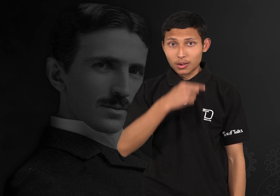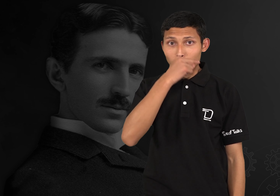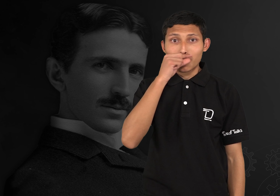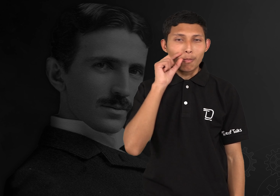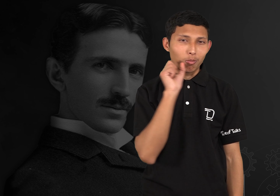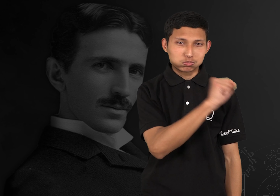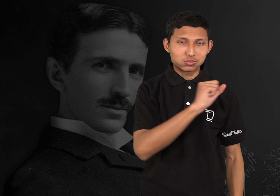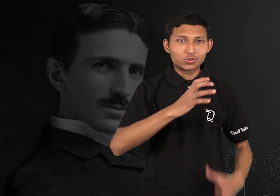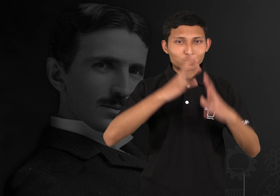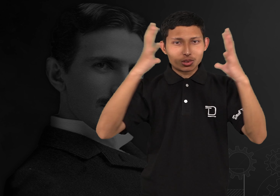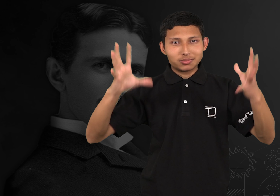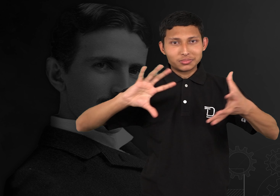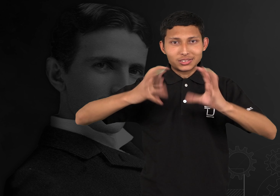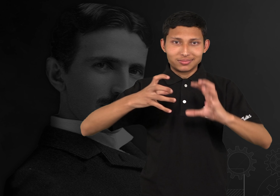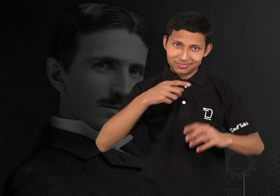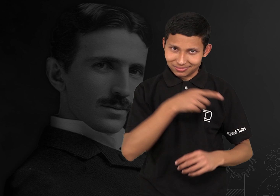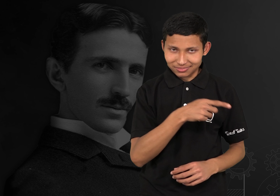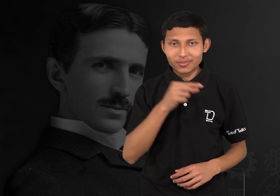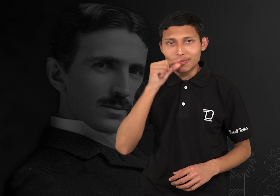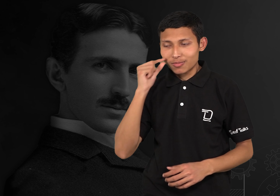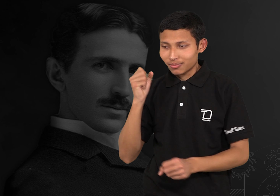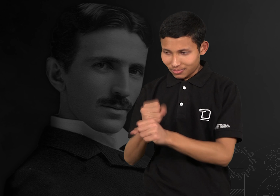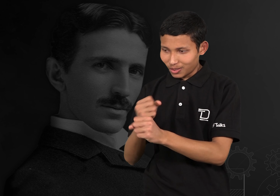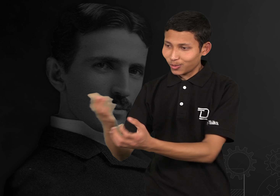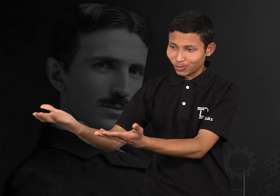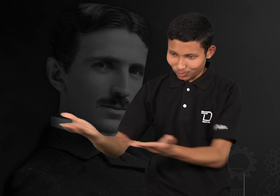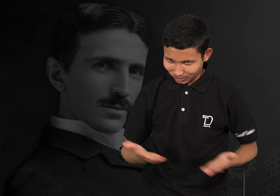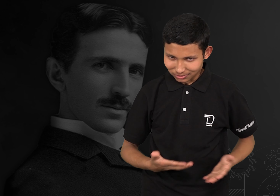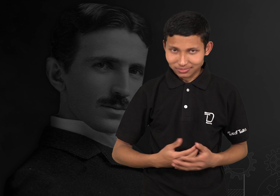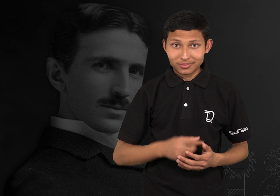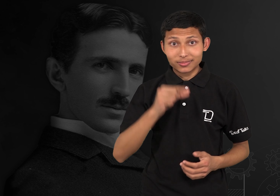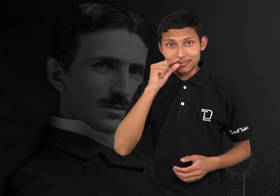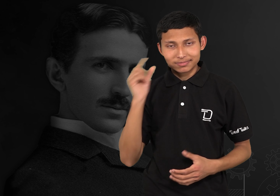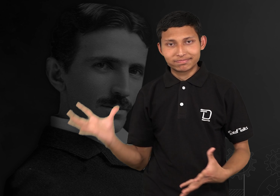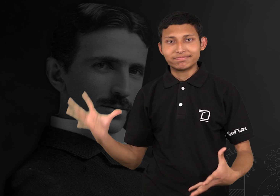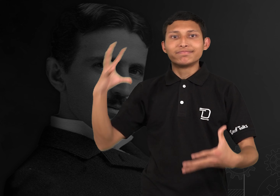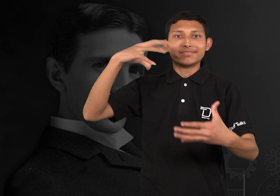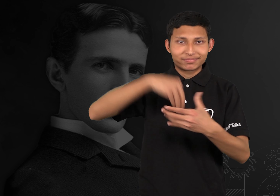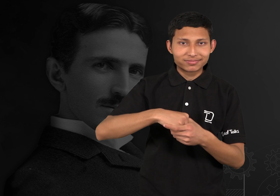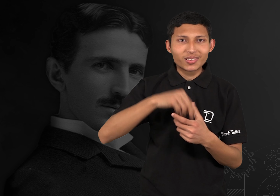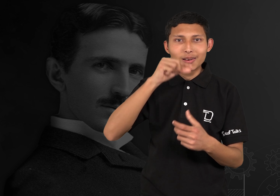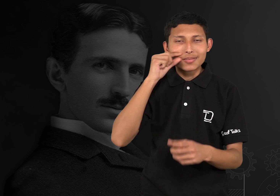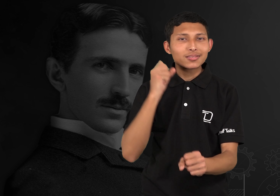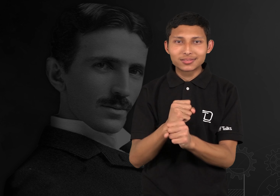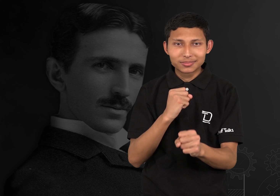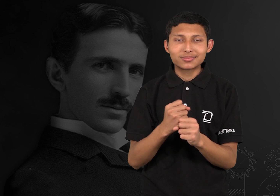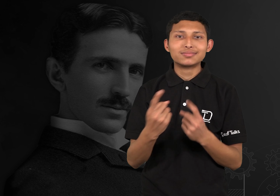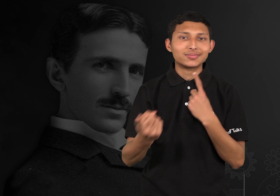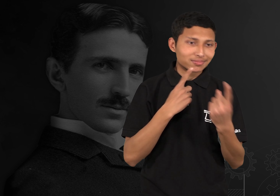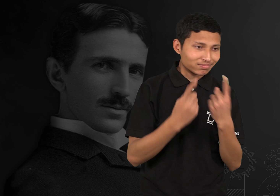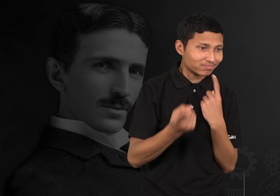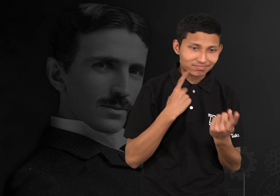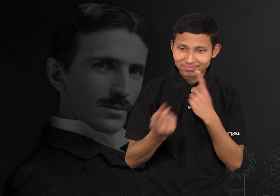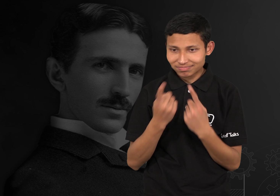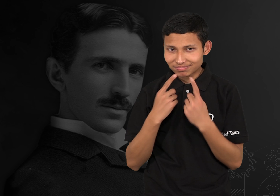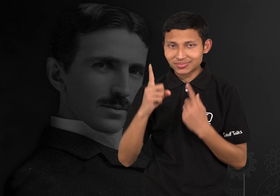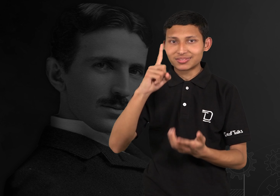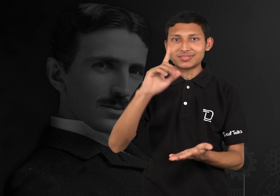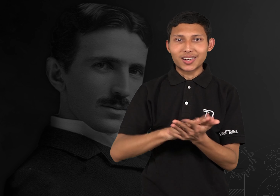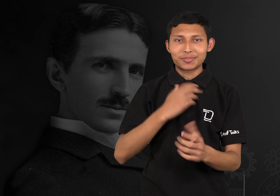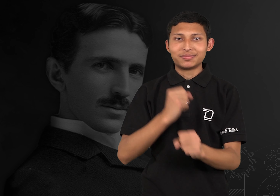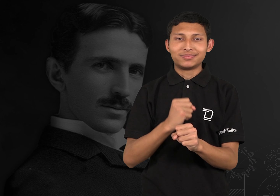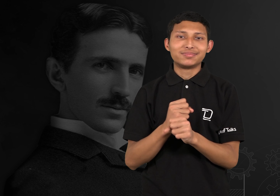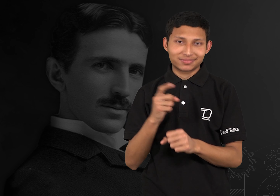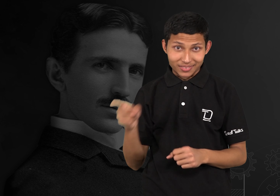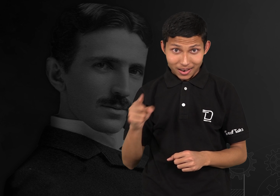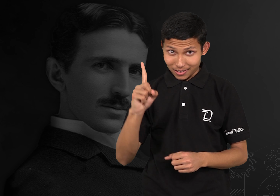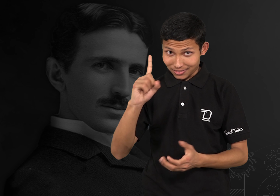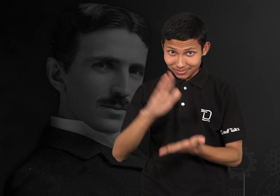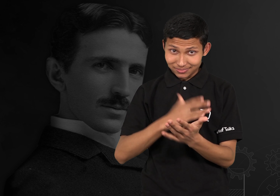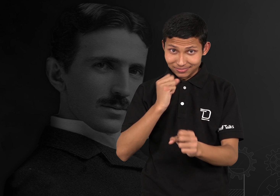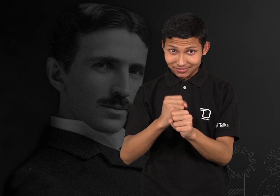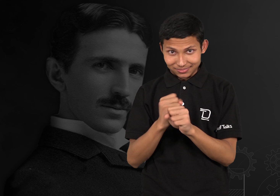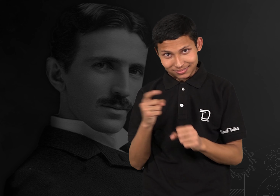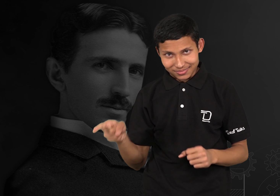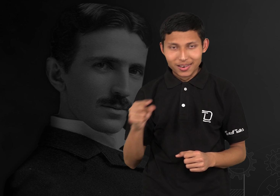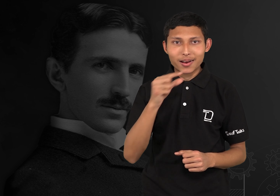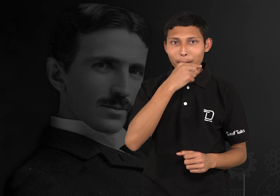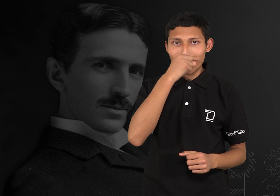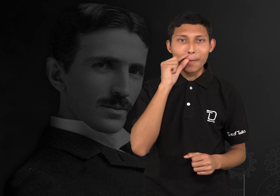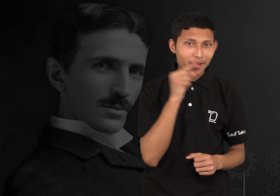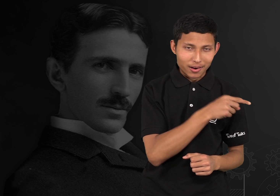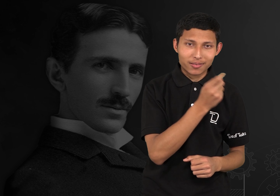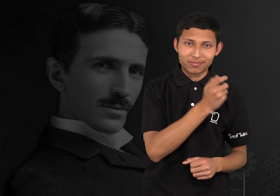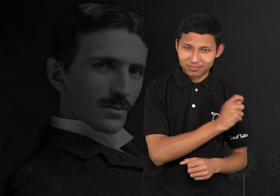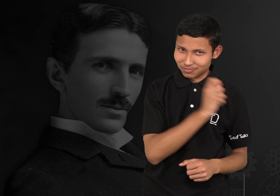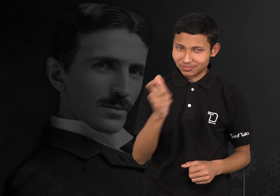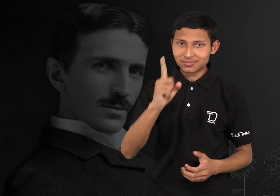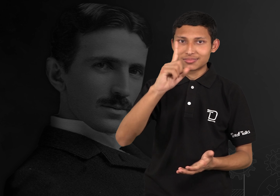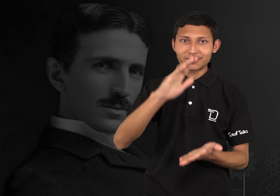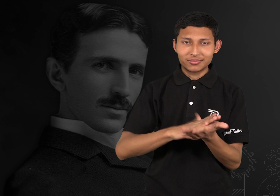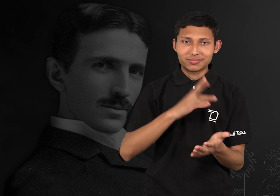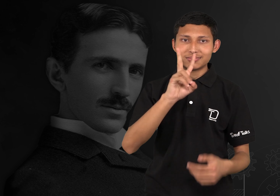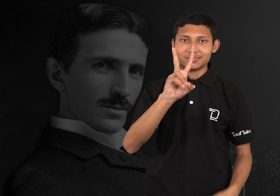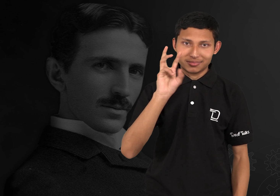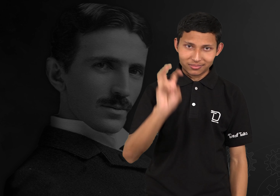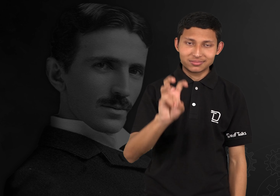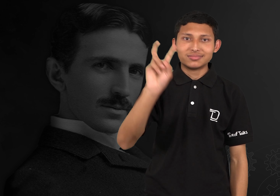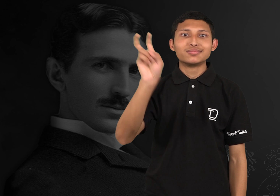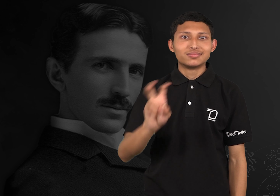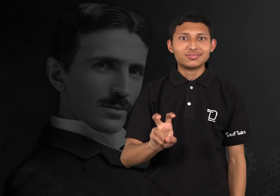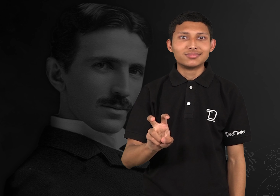Westinghouse hired Tesla as a consultant for $2,000 a month,